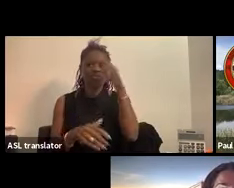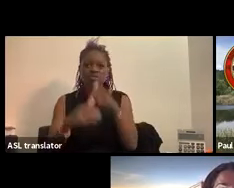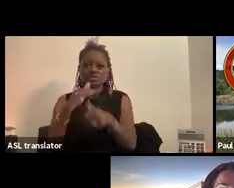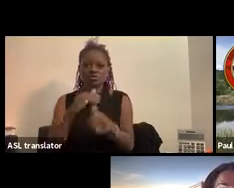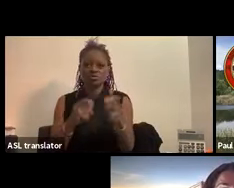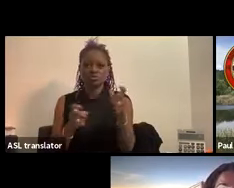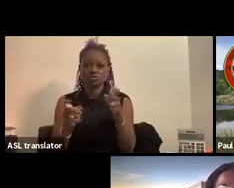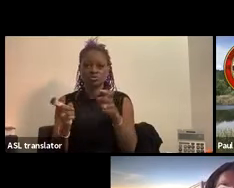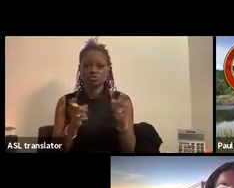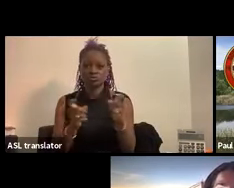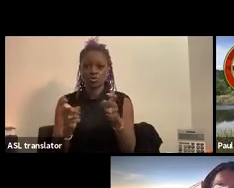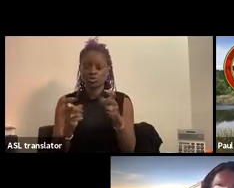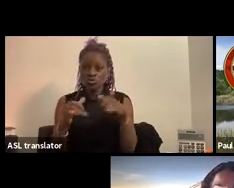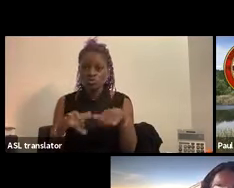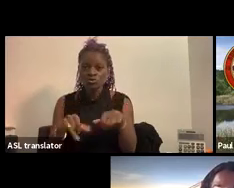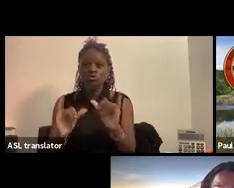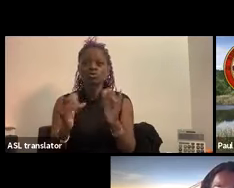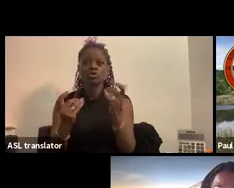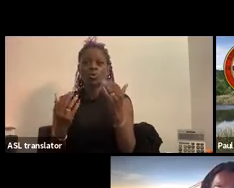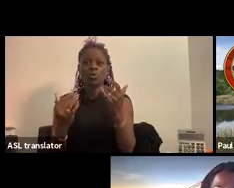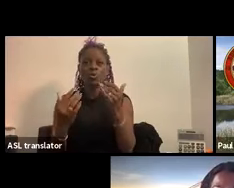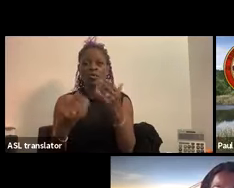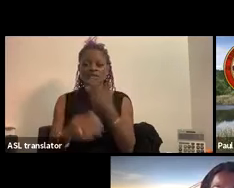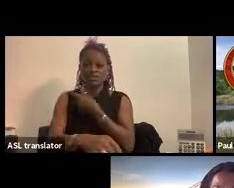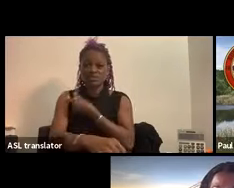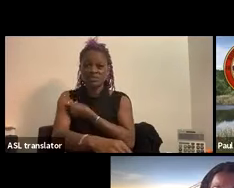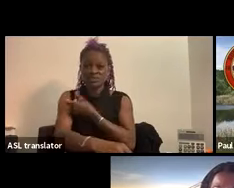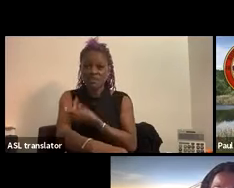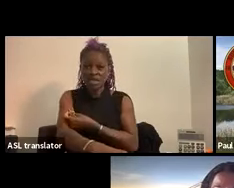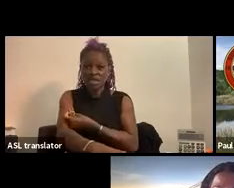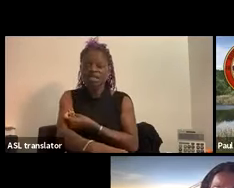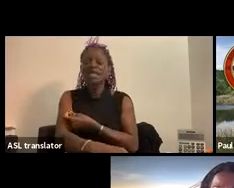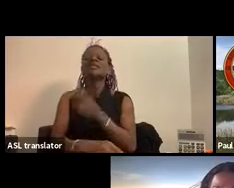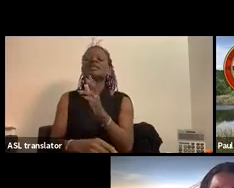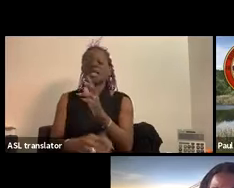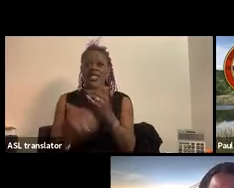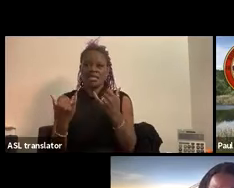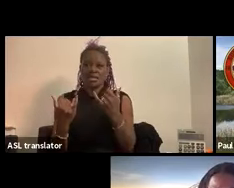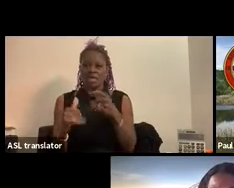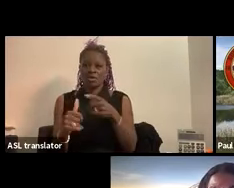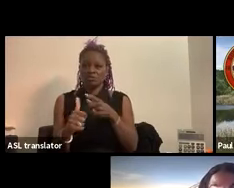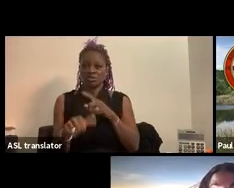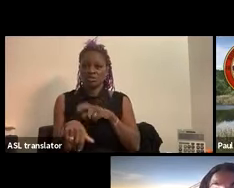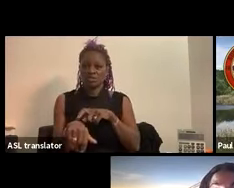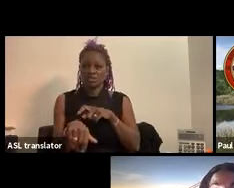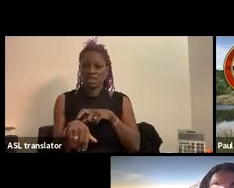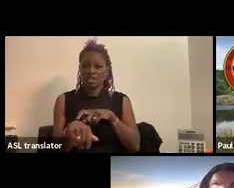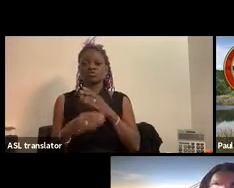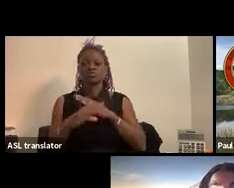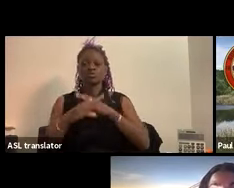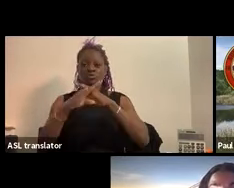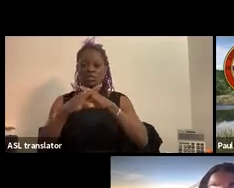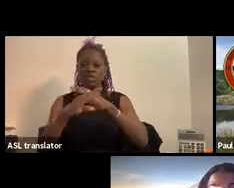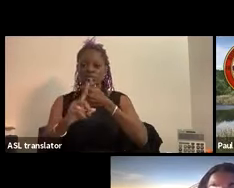vaccinated, this is the time to get that first shot to protect yourself, your family and your friends and your community.